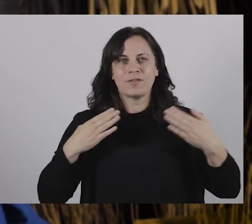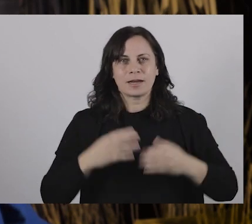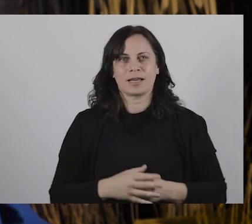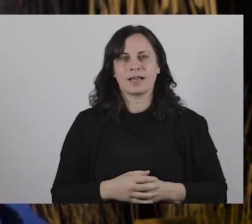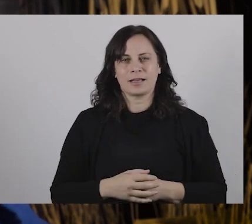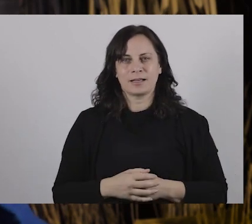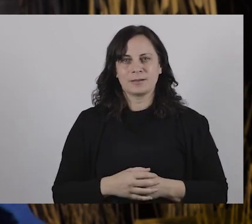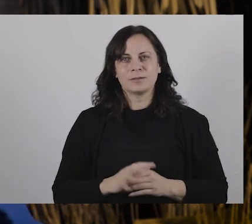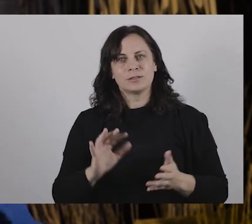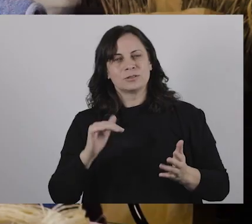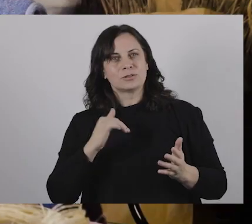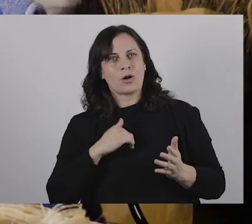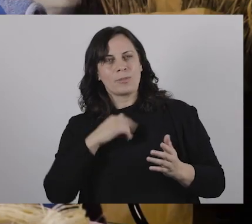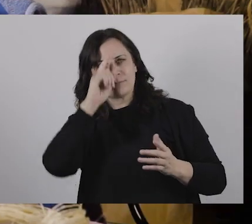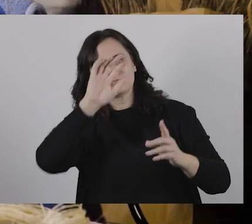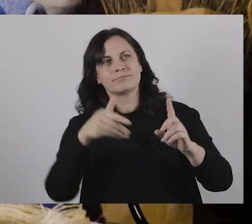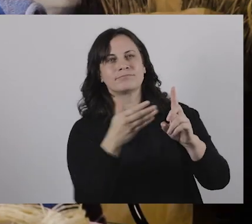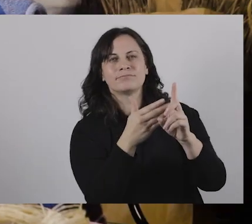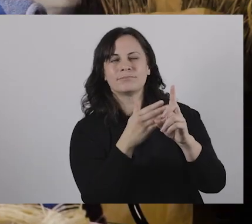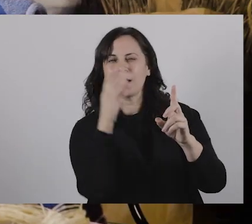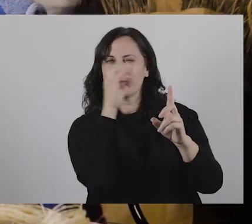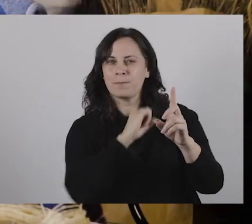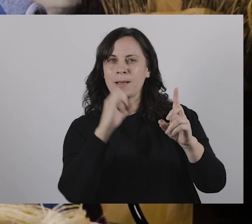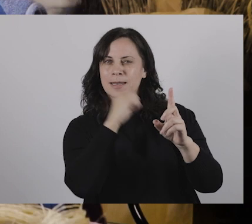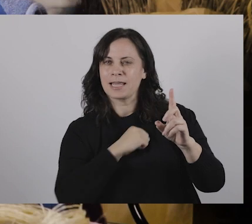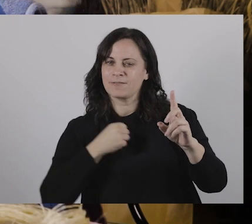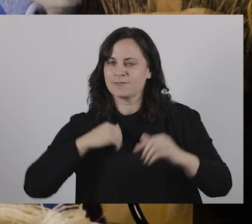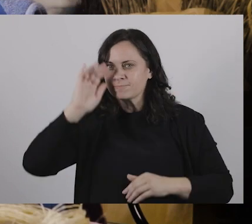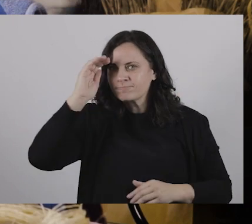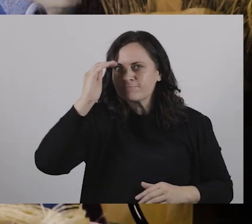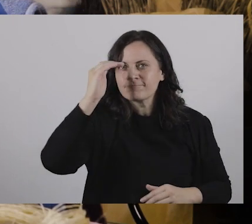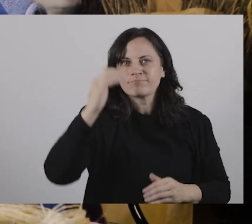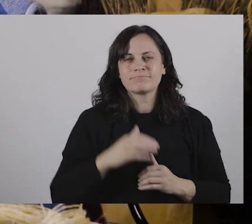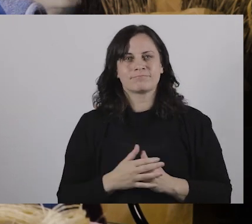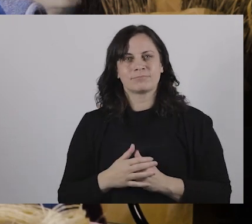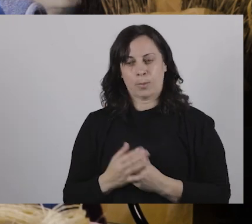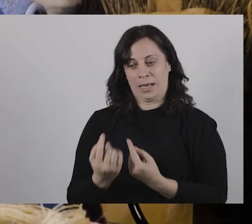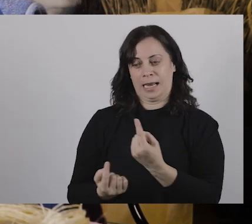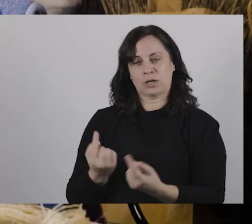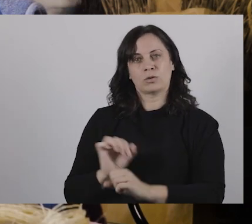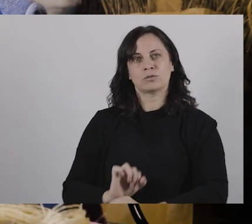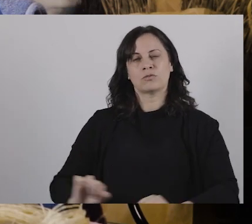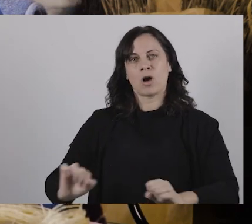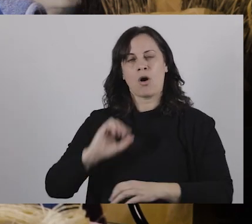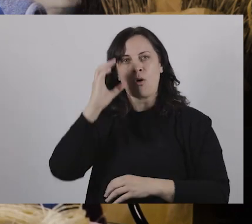is for them to strive in what they believe — what individuals believe,